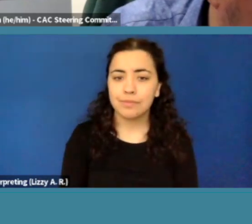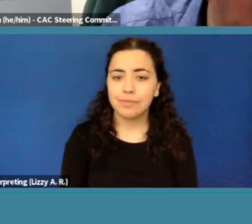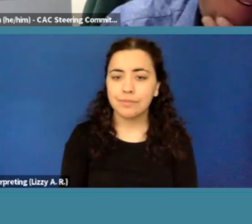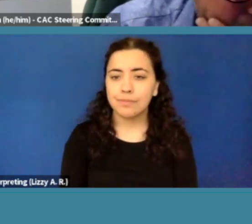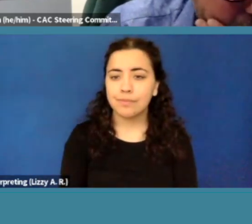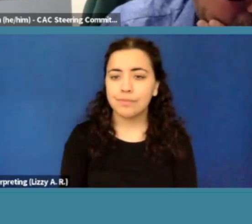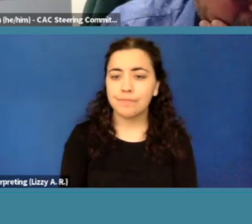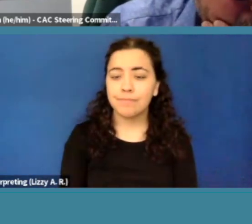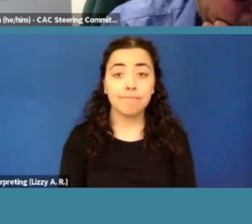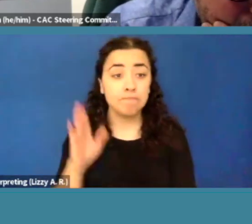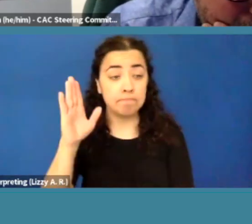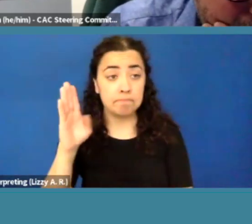This is Bill.